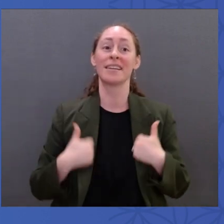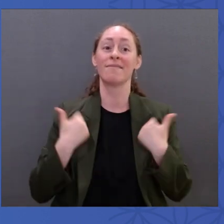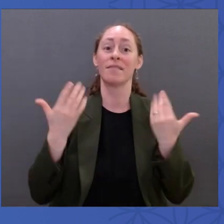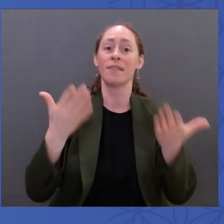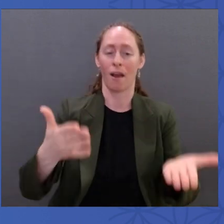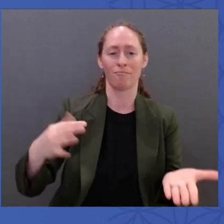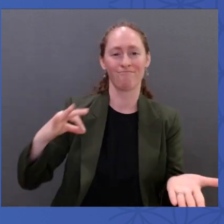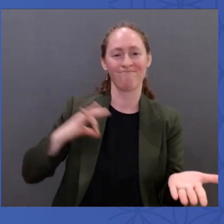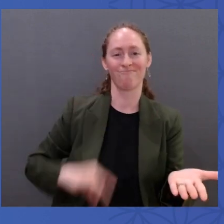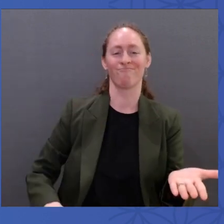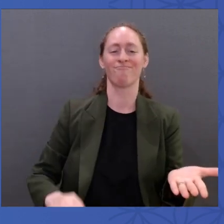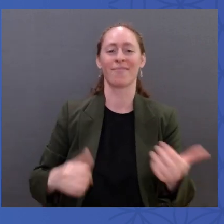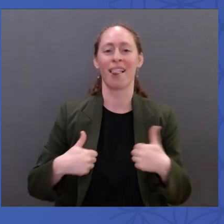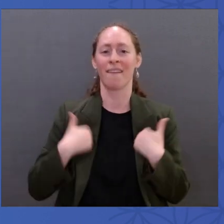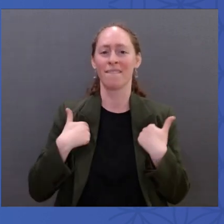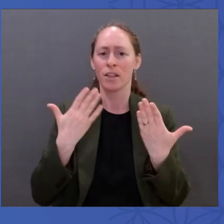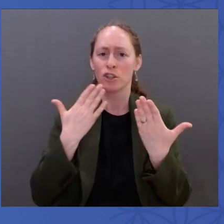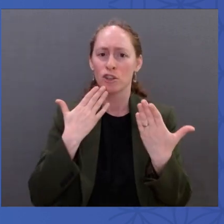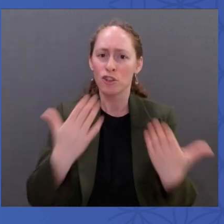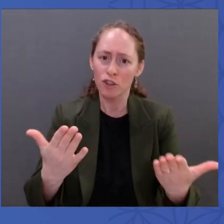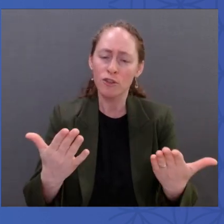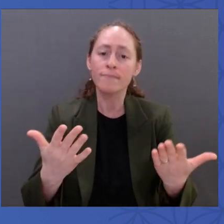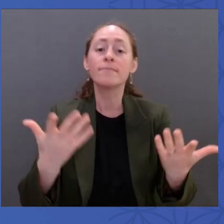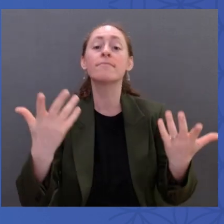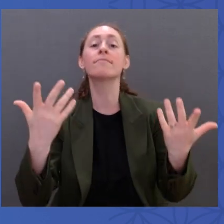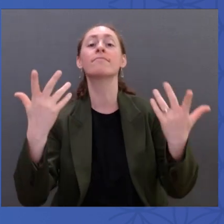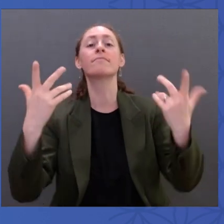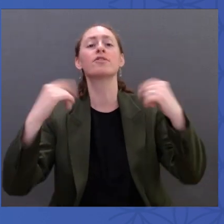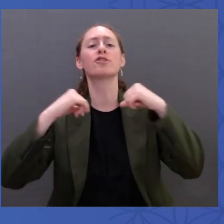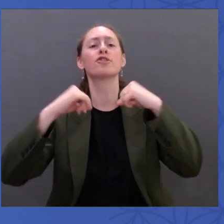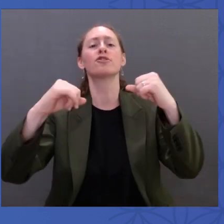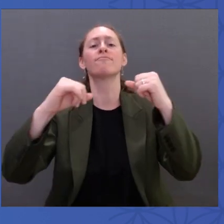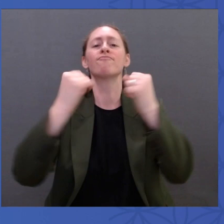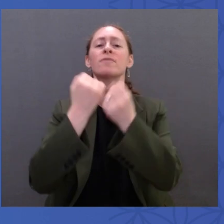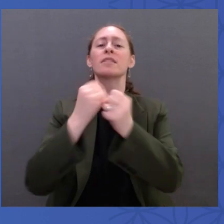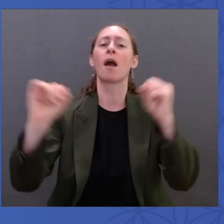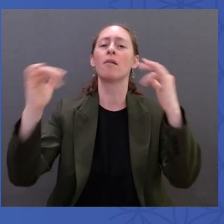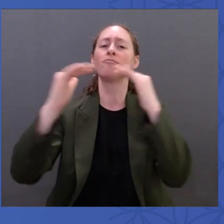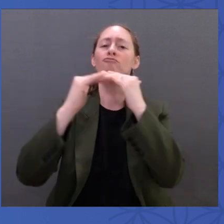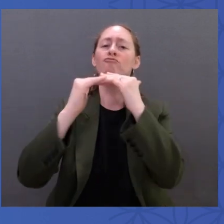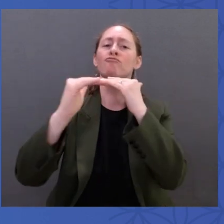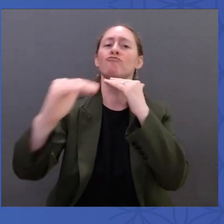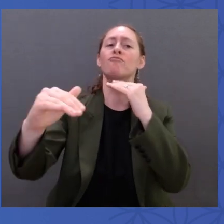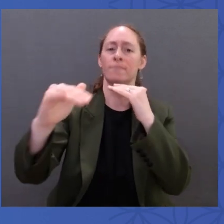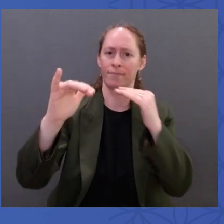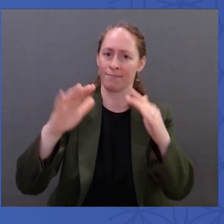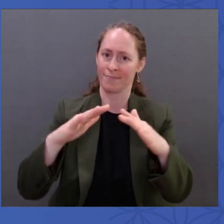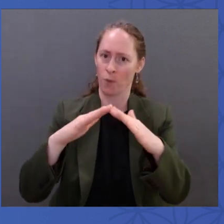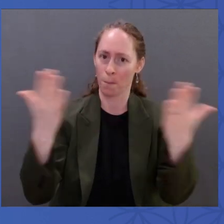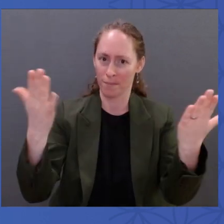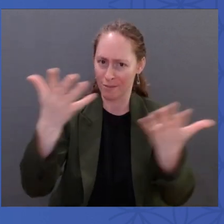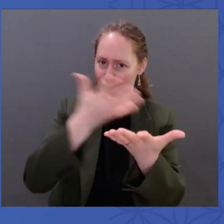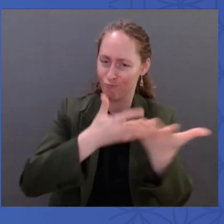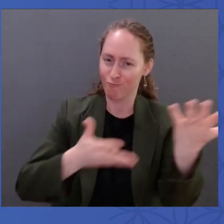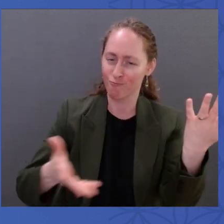and secure as well as resilient, where our economic -- where economic growth is sustainable and is inclusive.